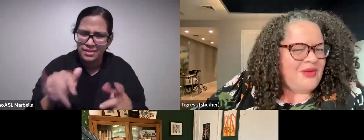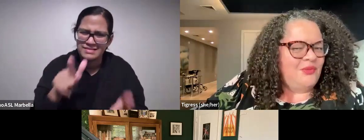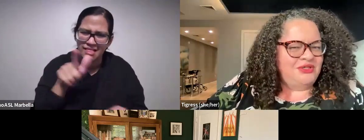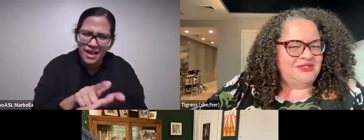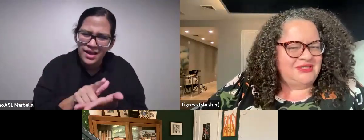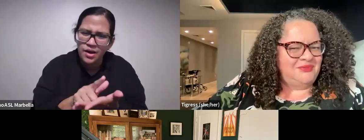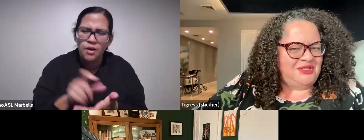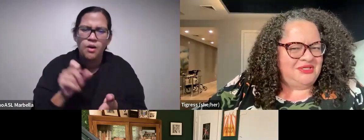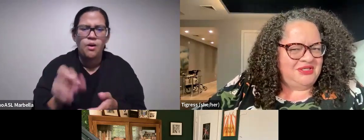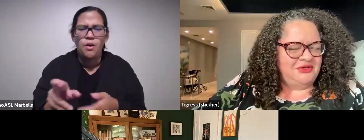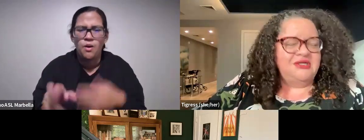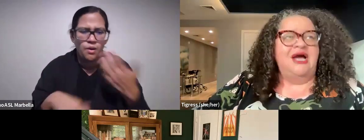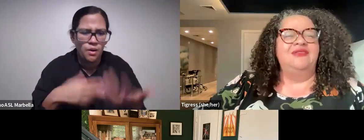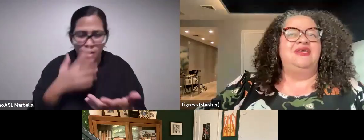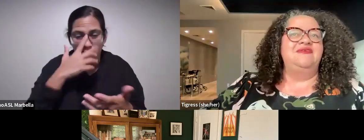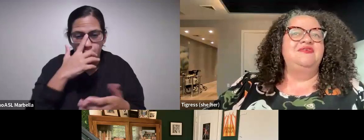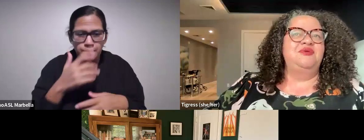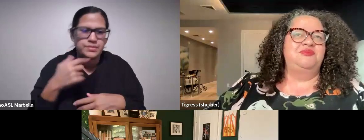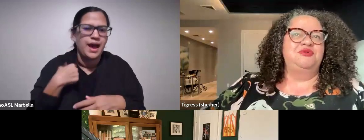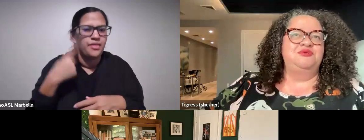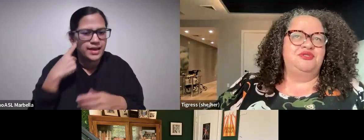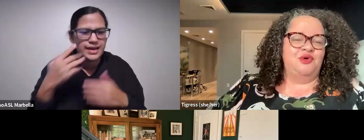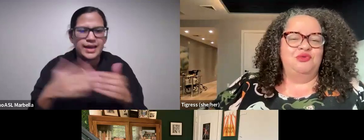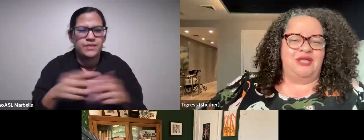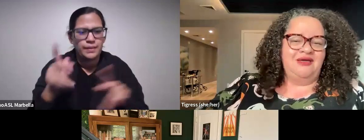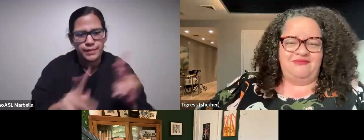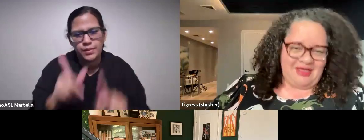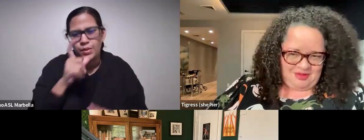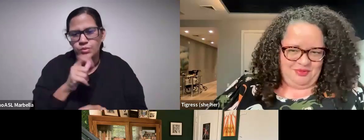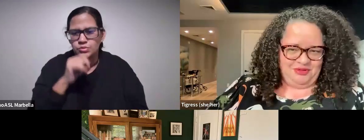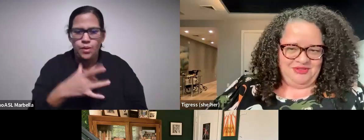why wouldn't it be illegal? I think even people who don't like fat people,